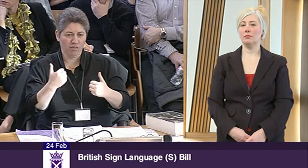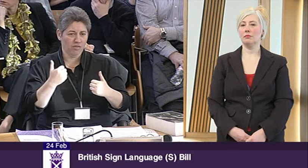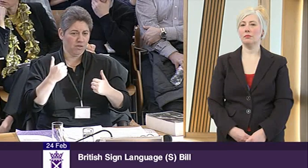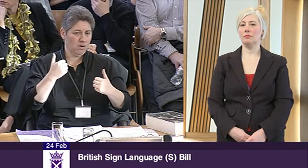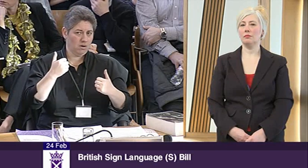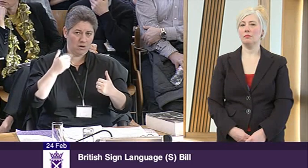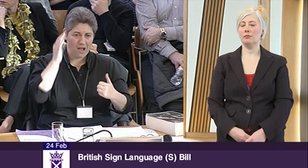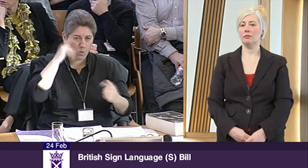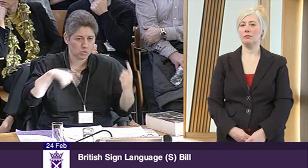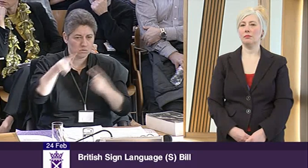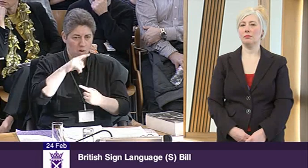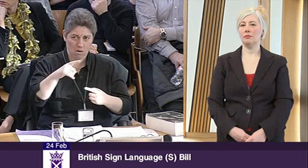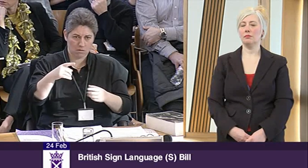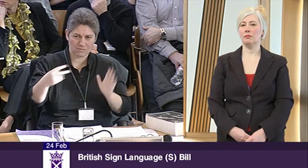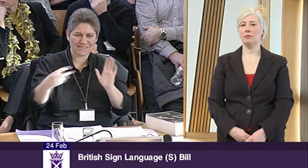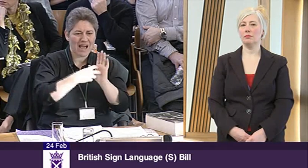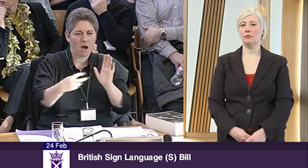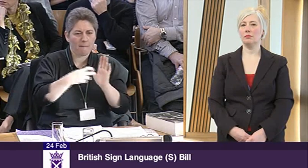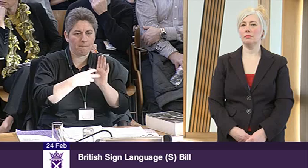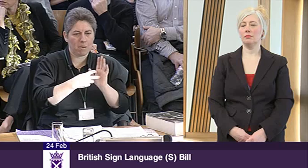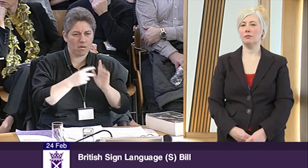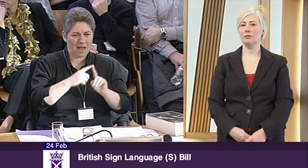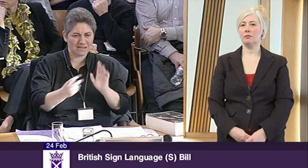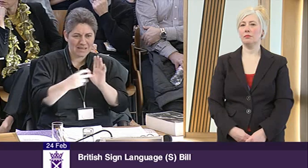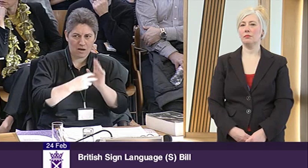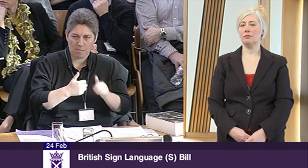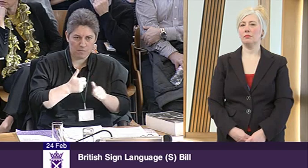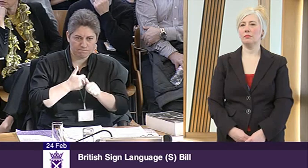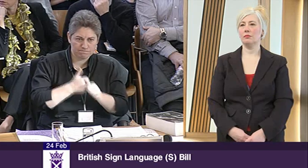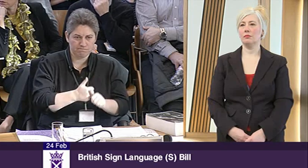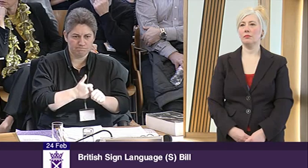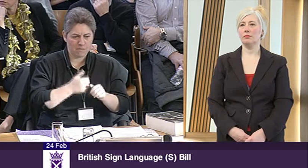is a statement of intent. Police authorities, councils and health authorities are encouraged